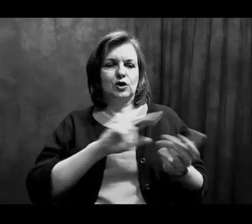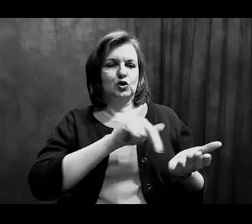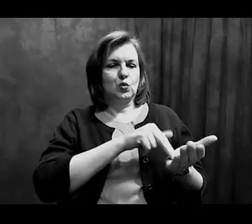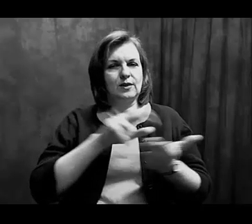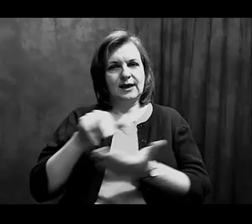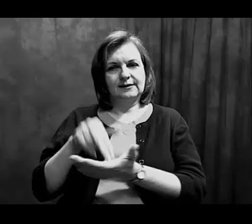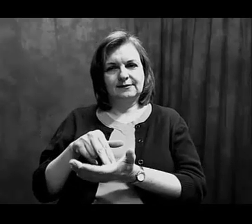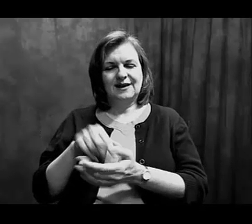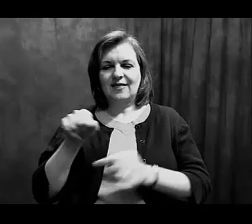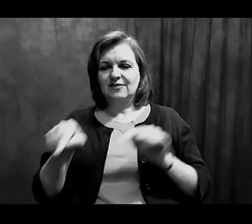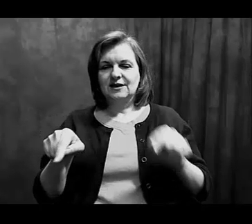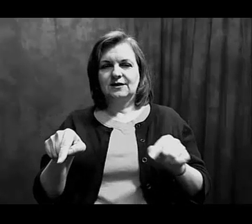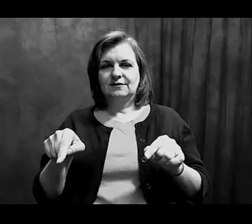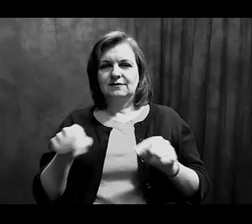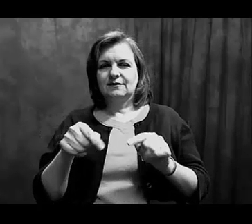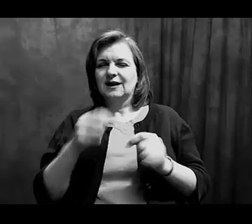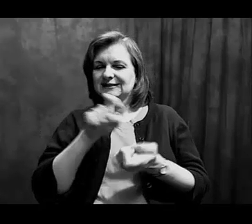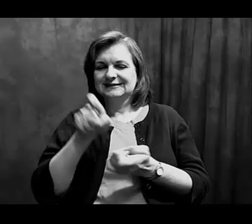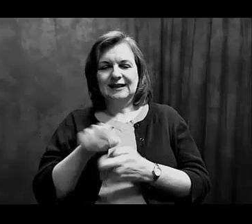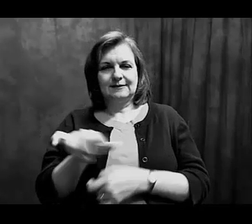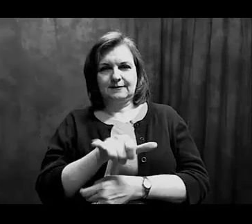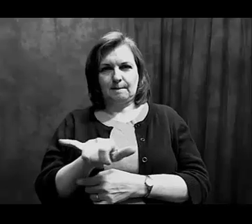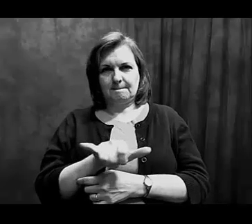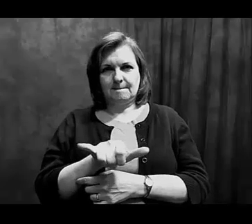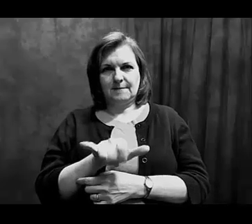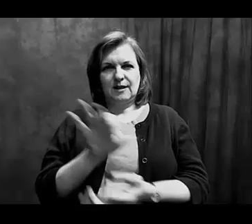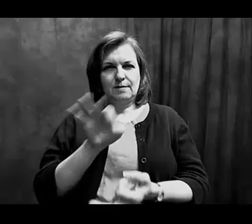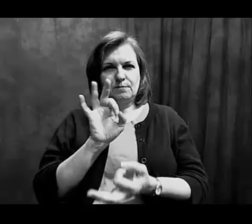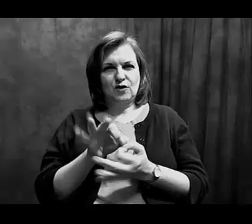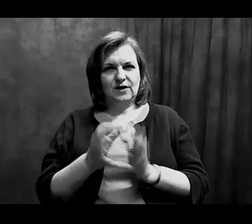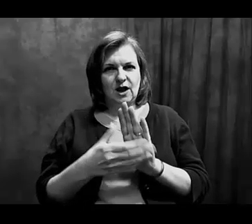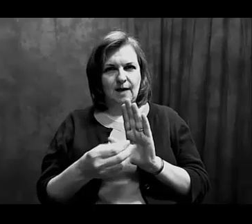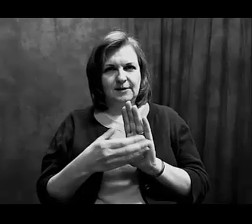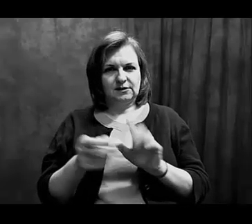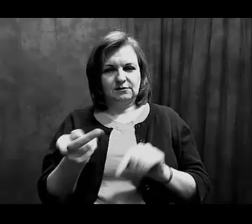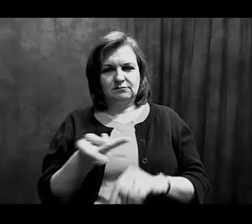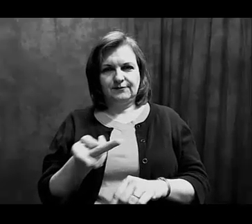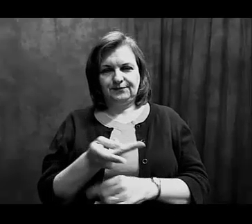copies